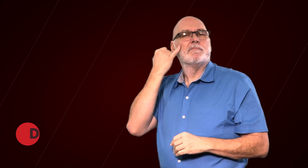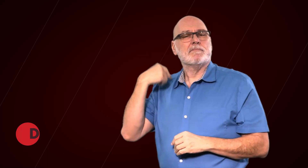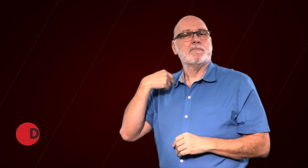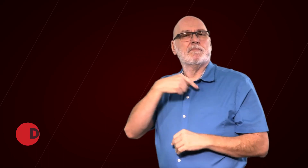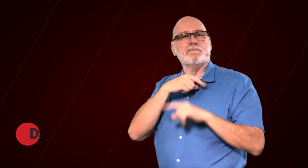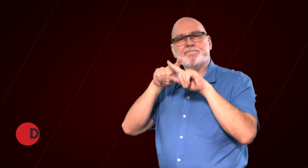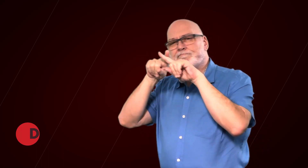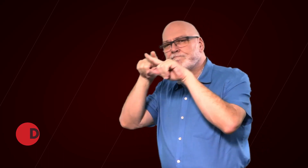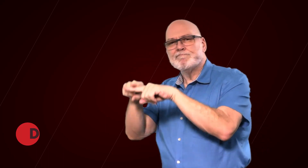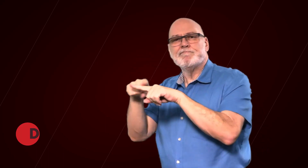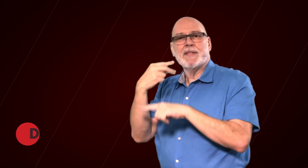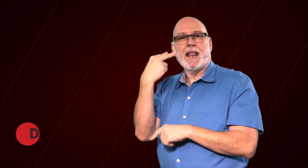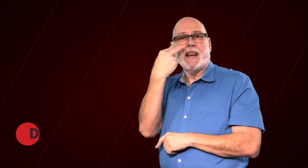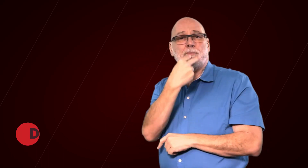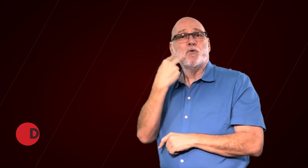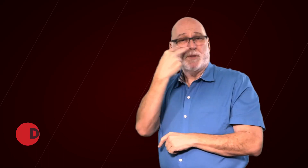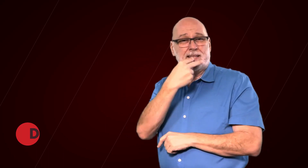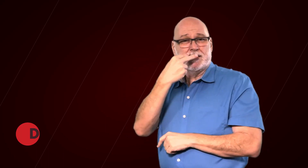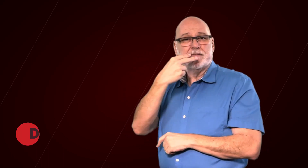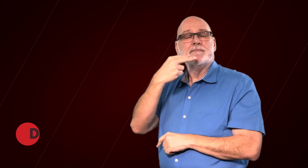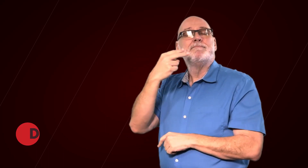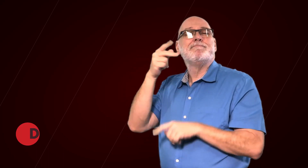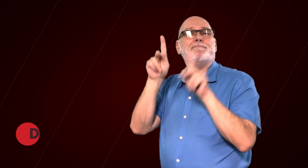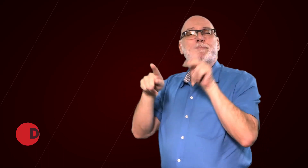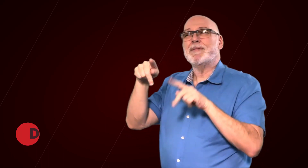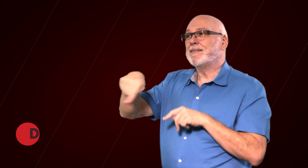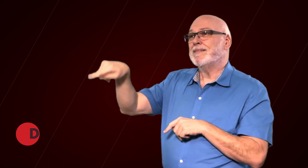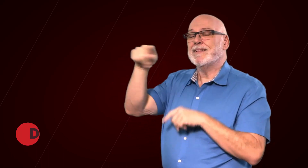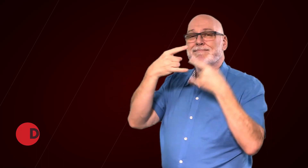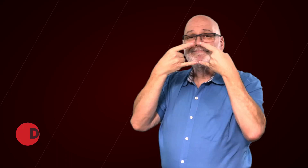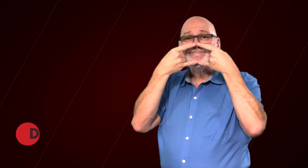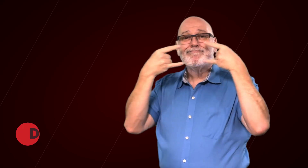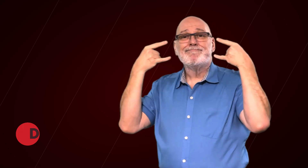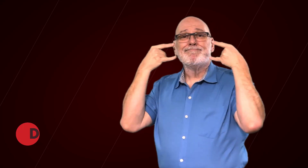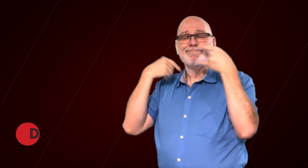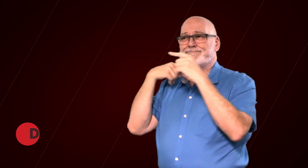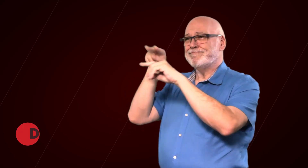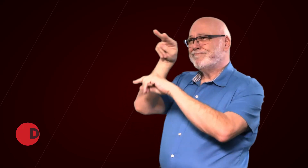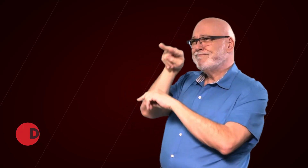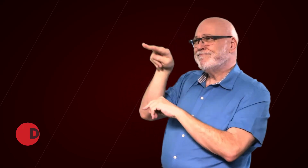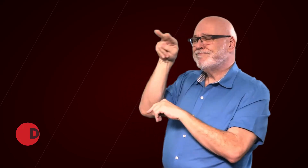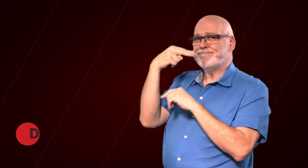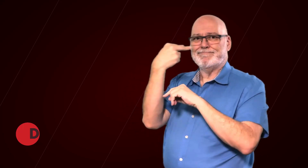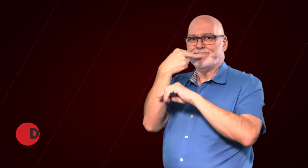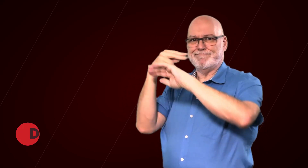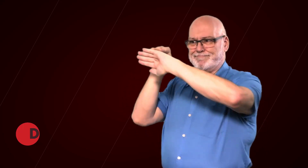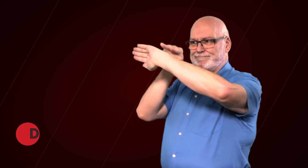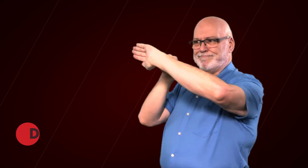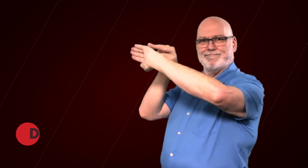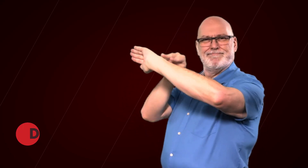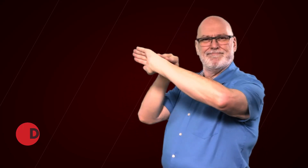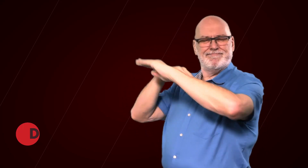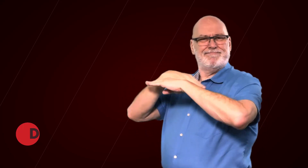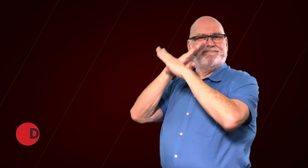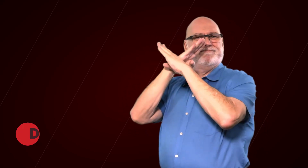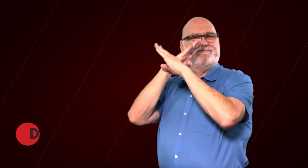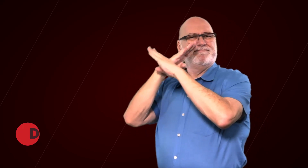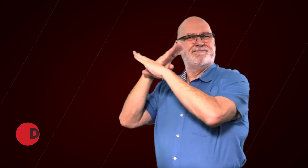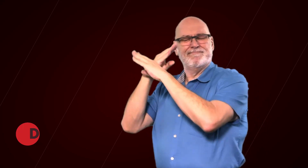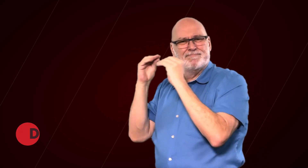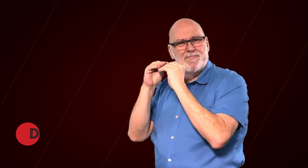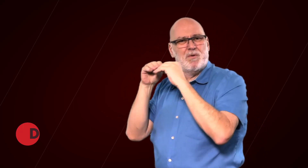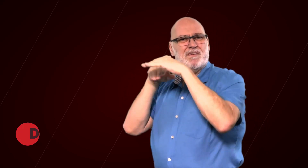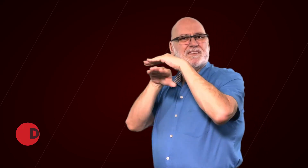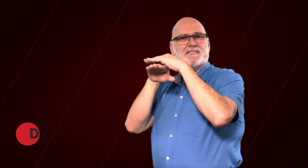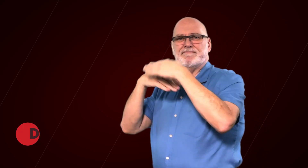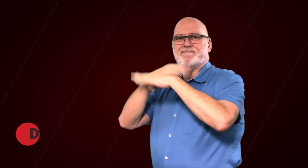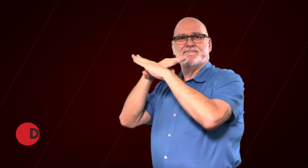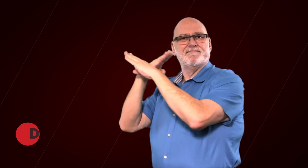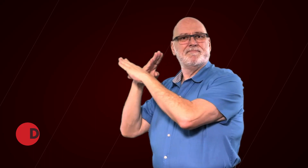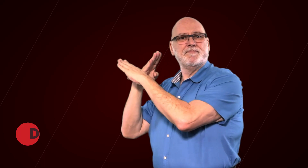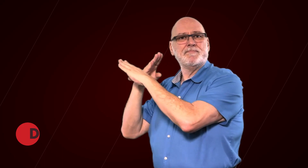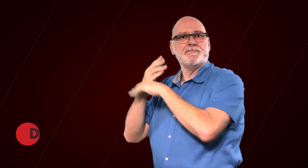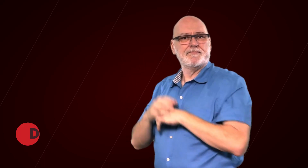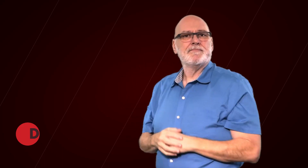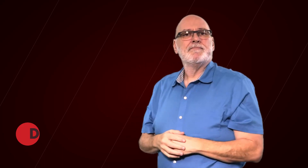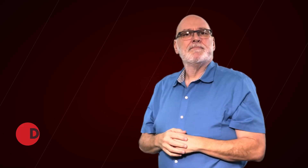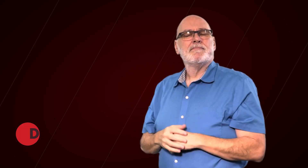If we rely on lip reading, wearing face masks blocked that access.